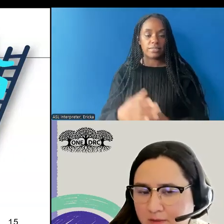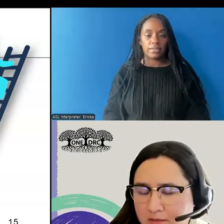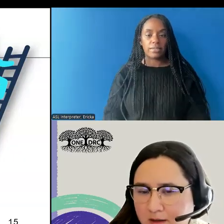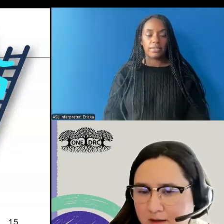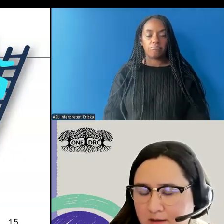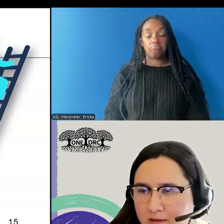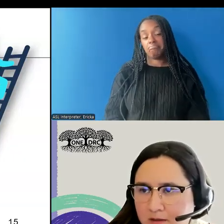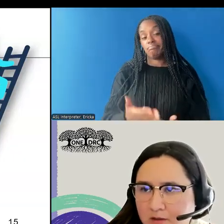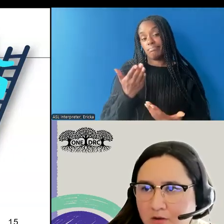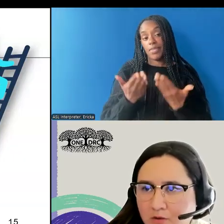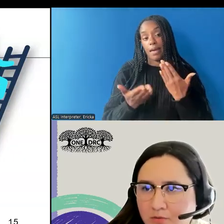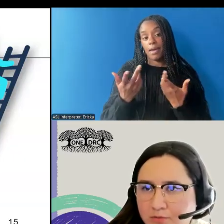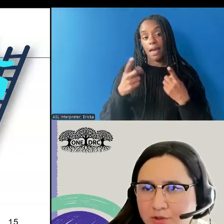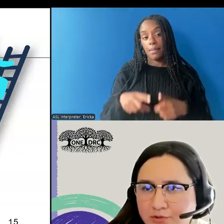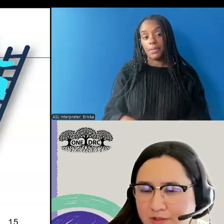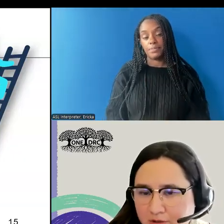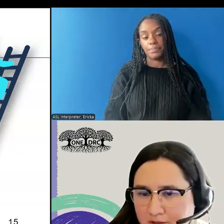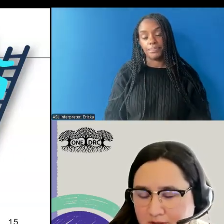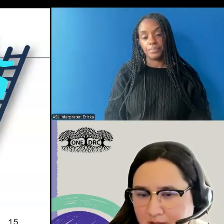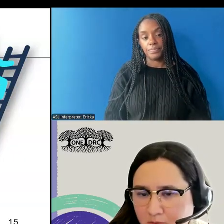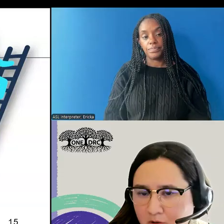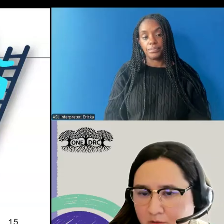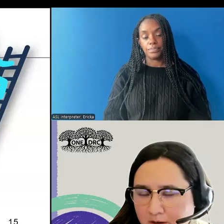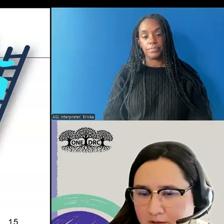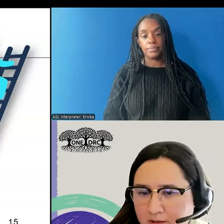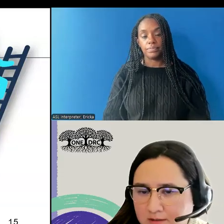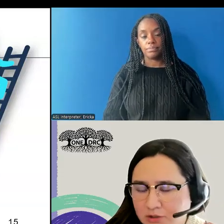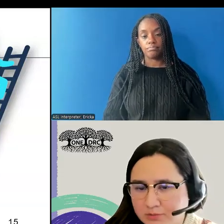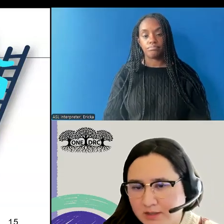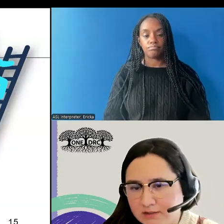And then, you know, the regional center could say, well, I think it's just best